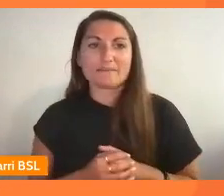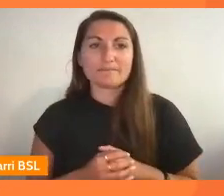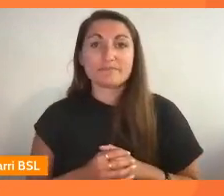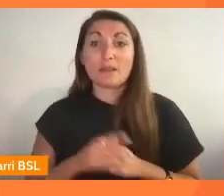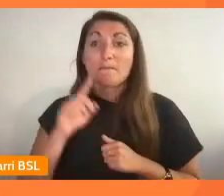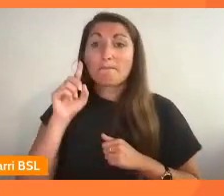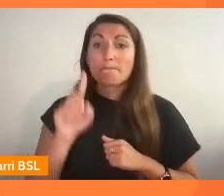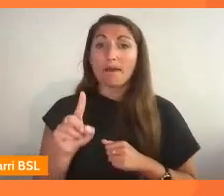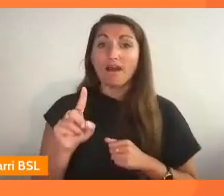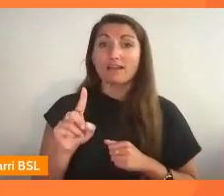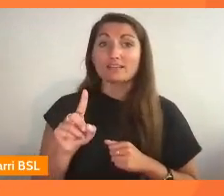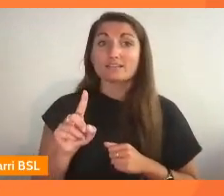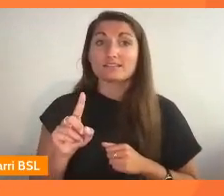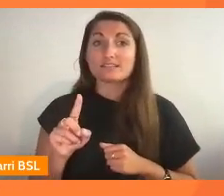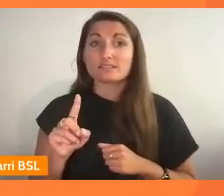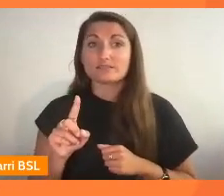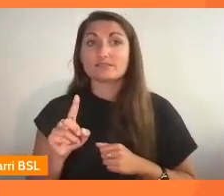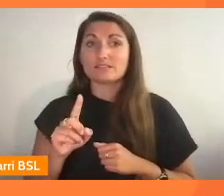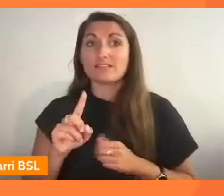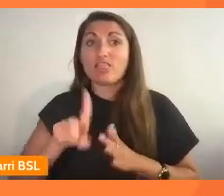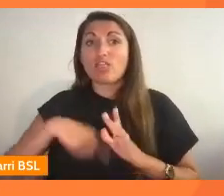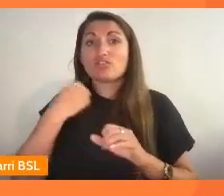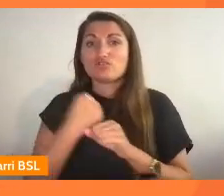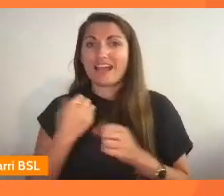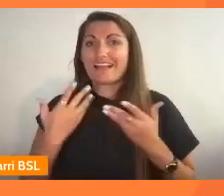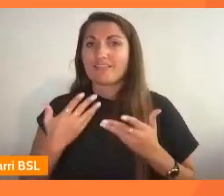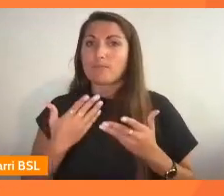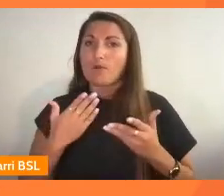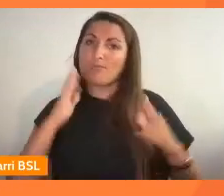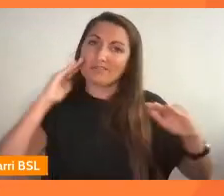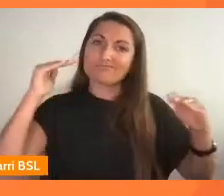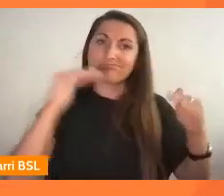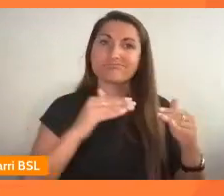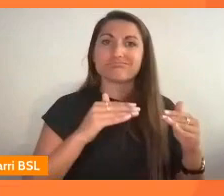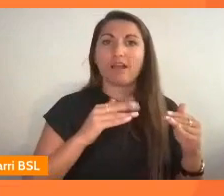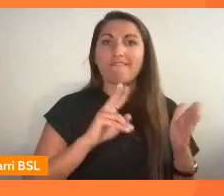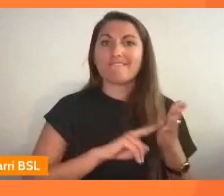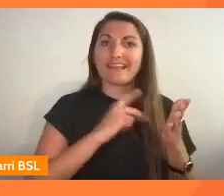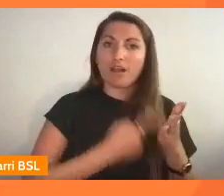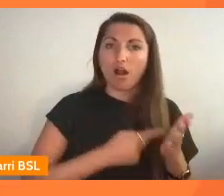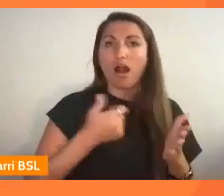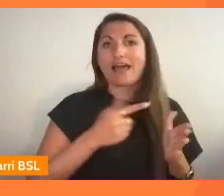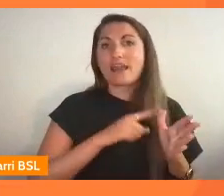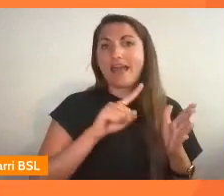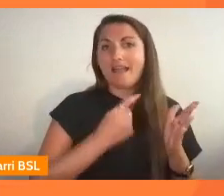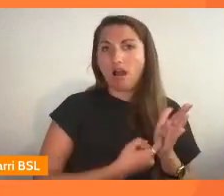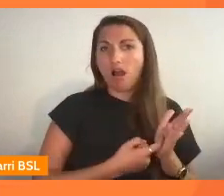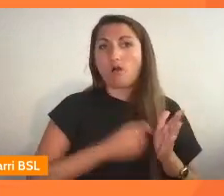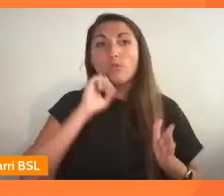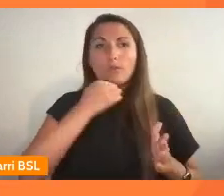But where we are with The Jag is largely VR/AR. We are going to continue to create for screen, we are going to continue